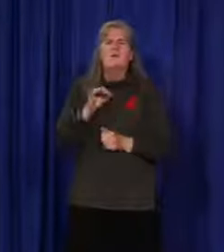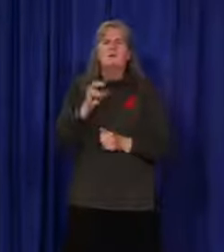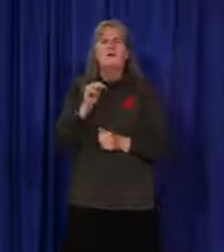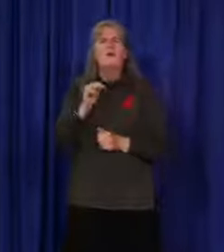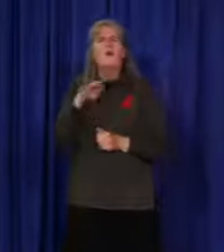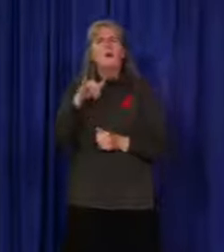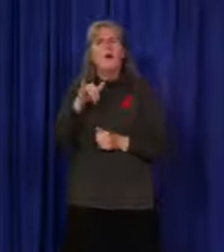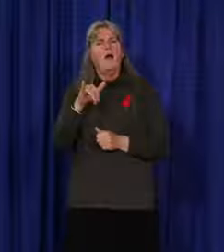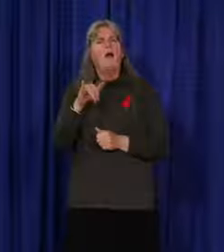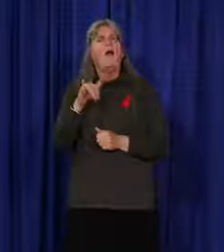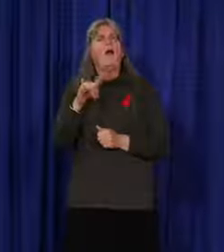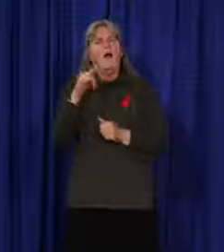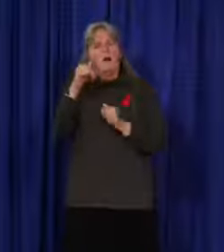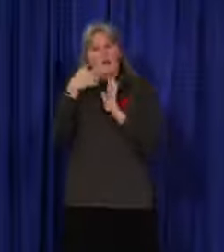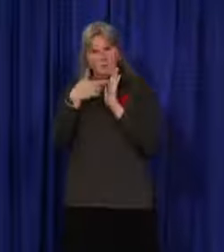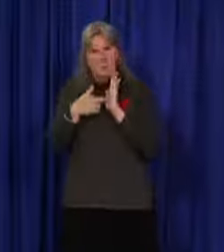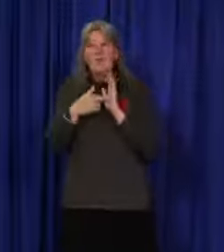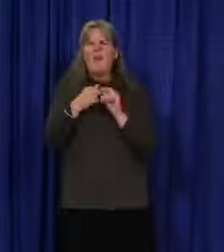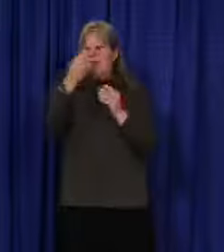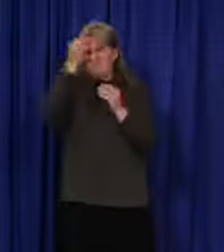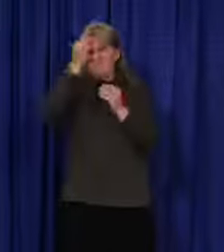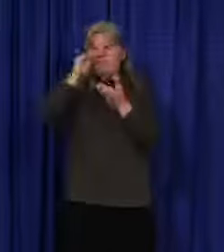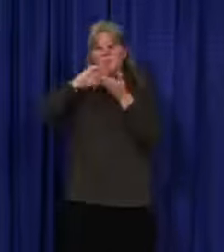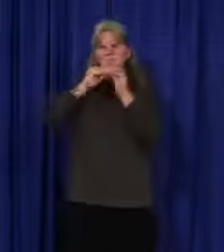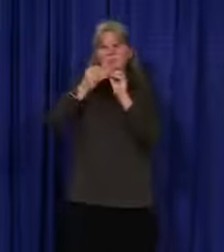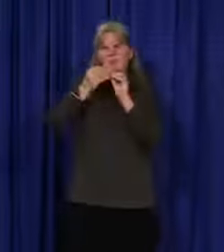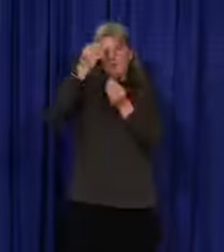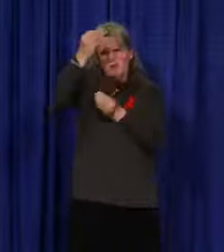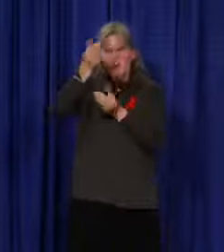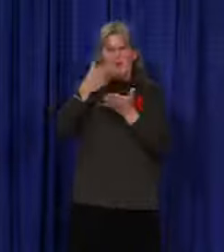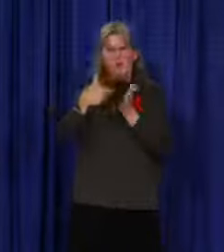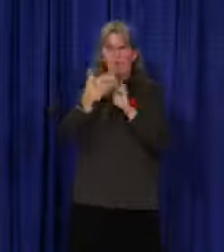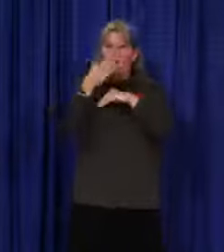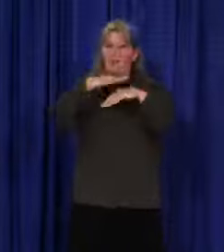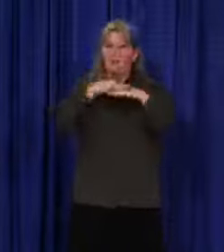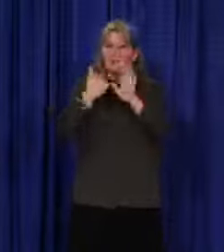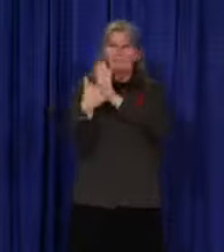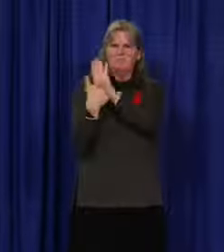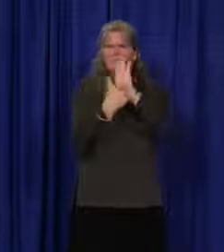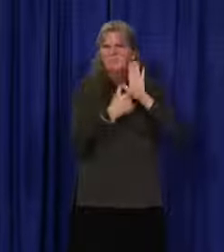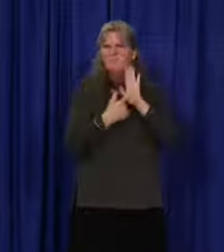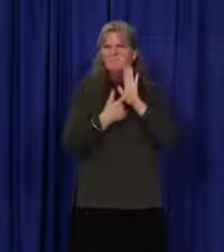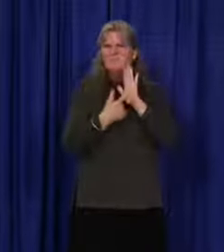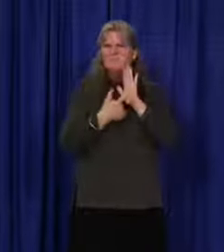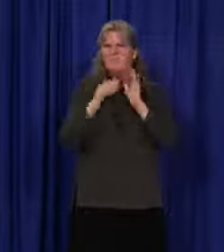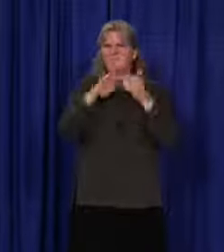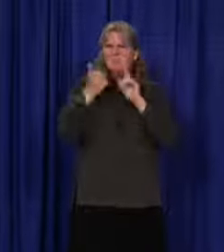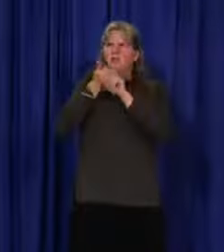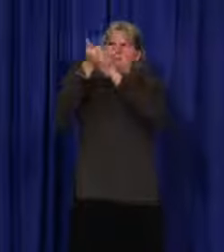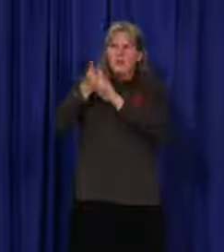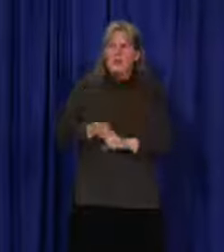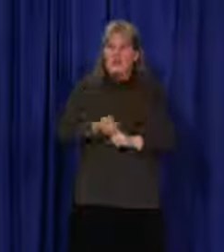to the organizers with appropriate measures.